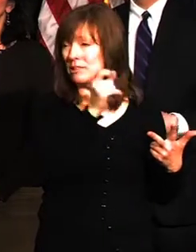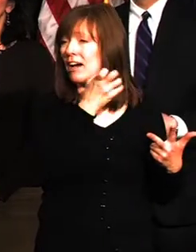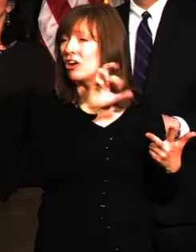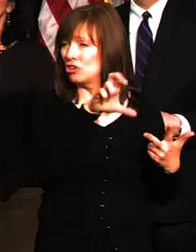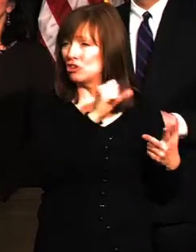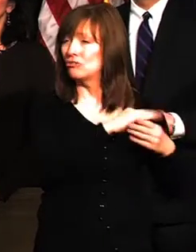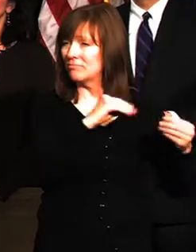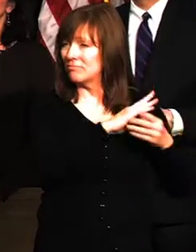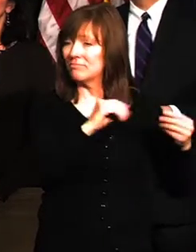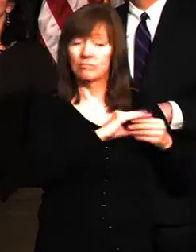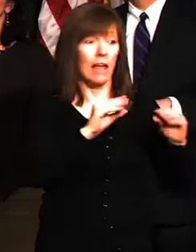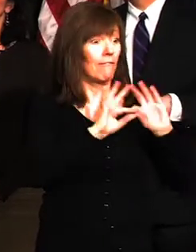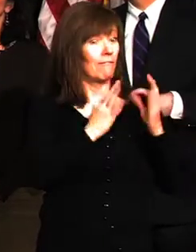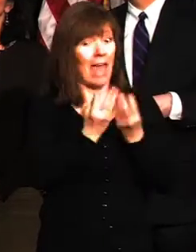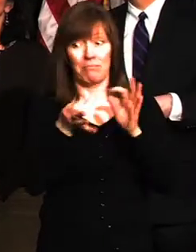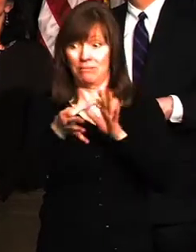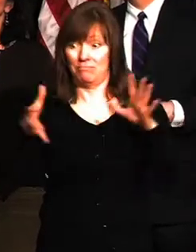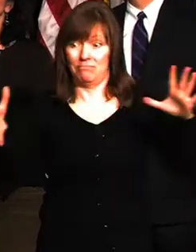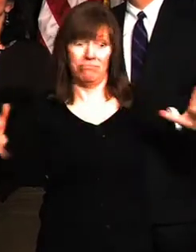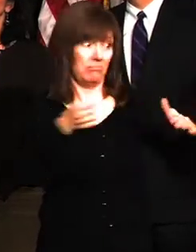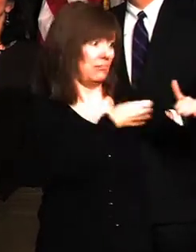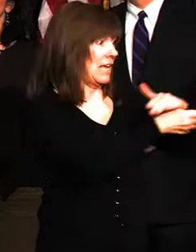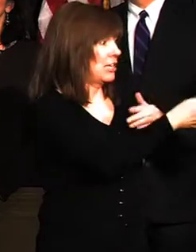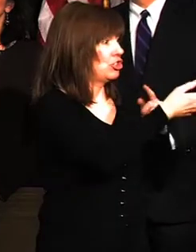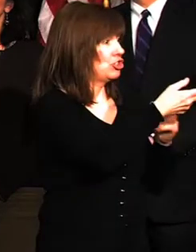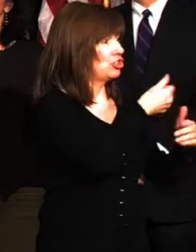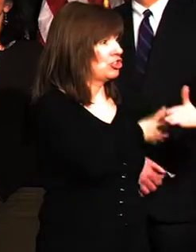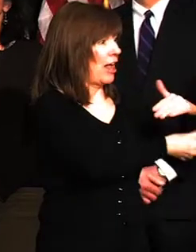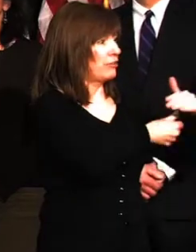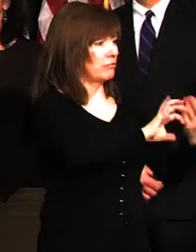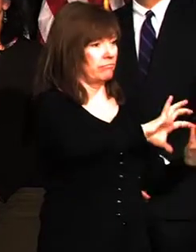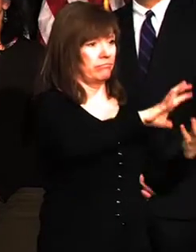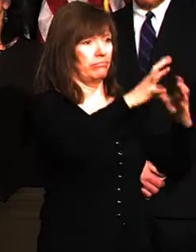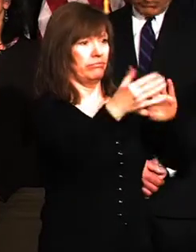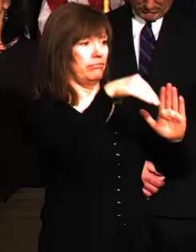a long period of time they just get derailed. They just get derailed. We know that if we